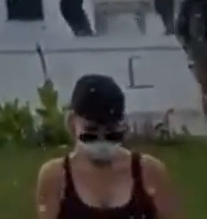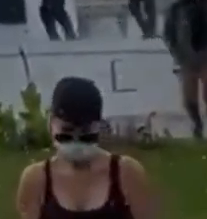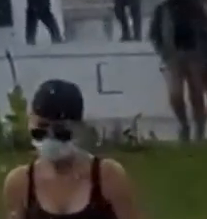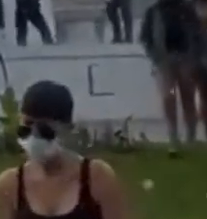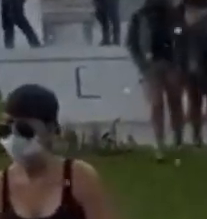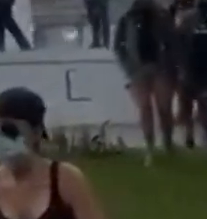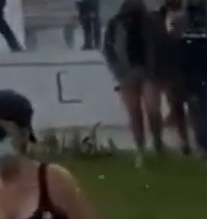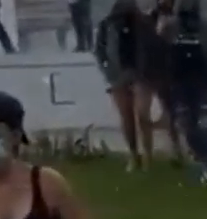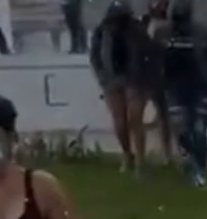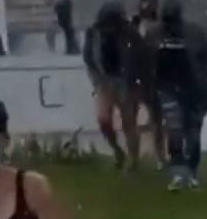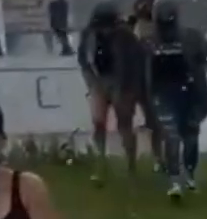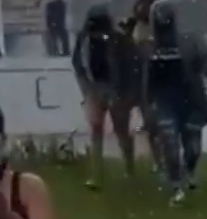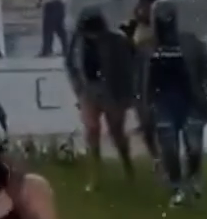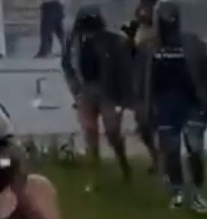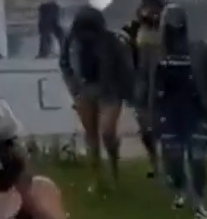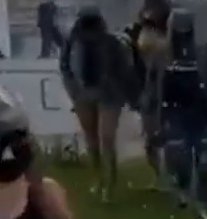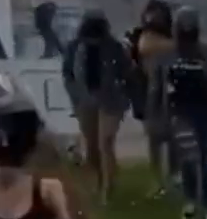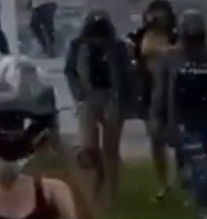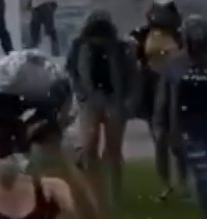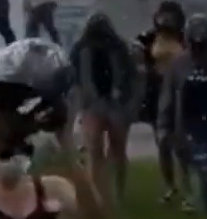they want, the rain and they left but they won't blame me